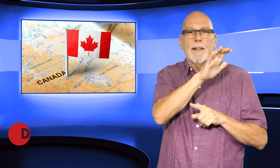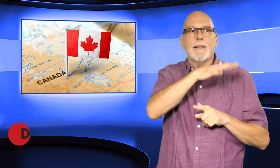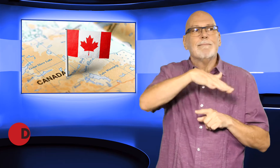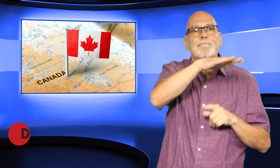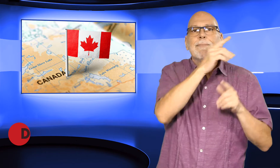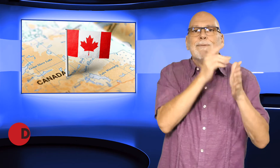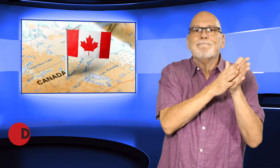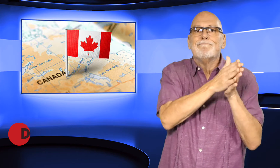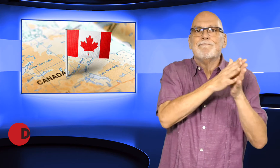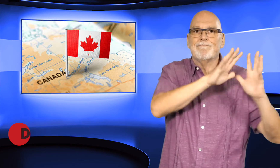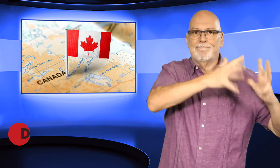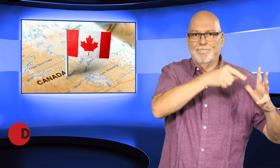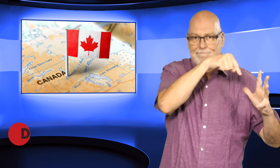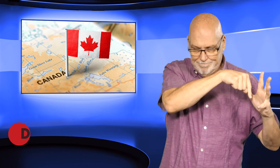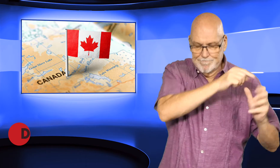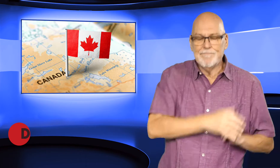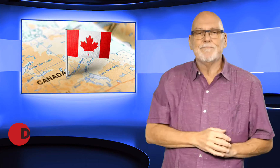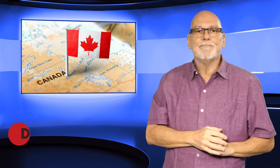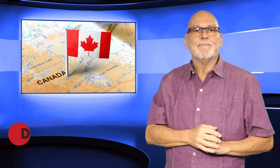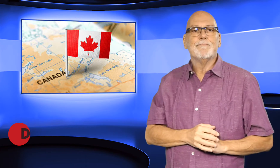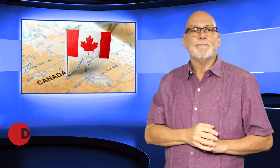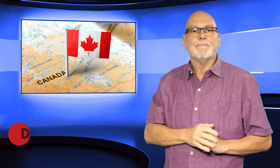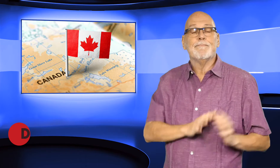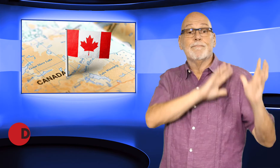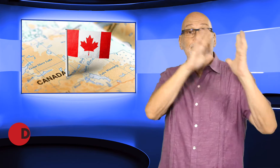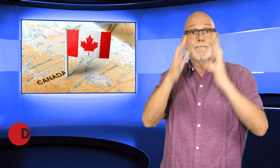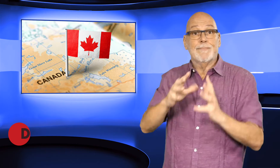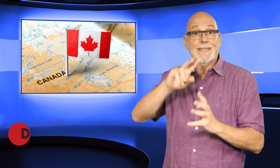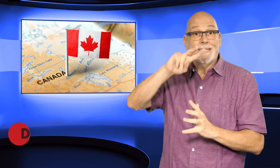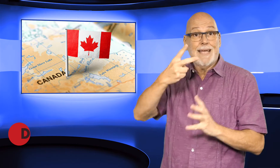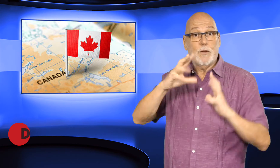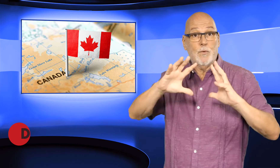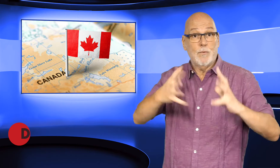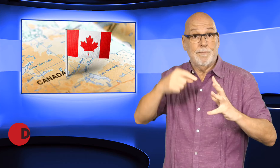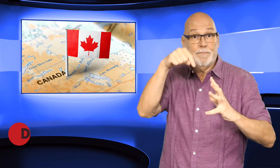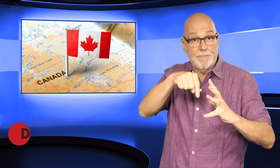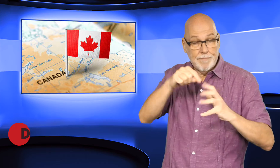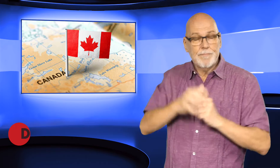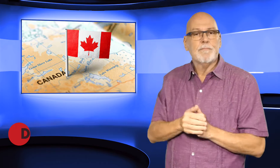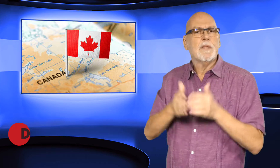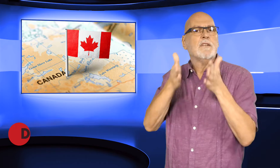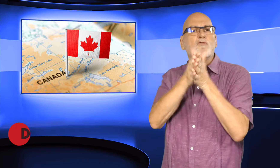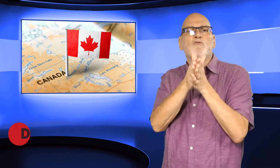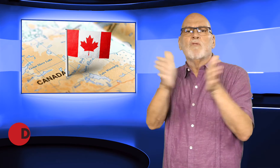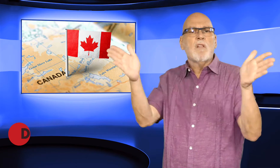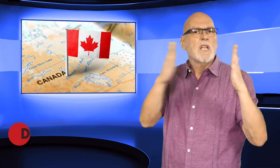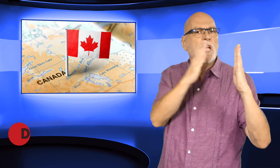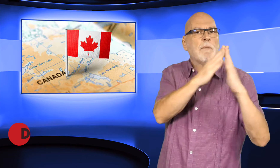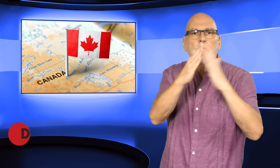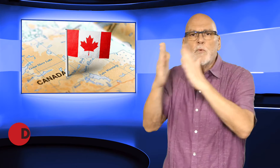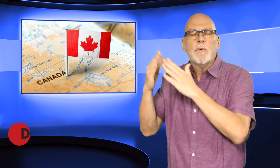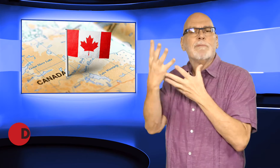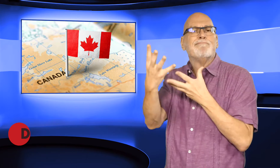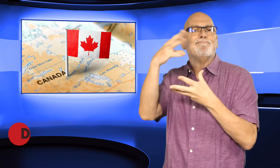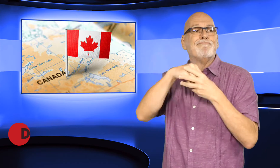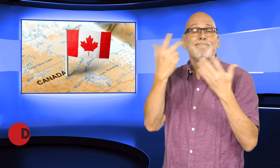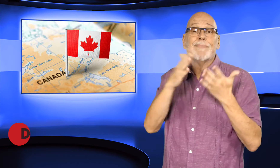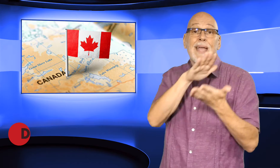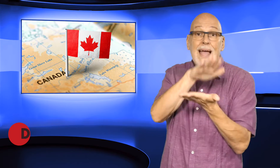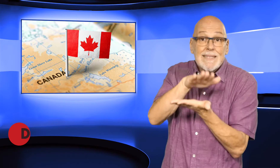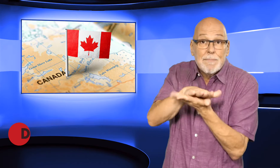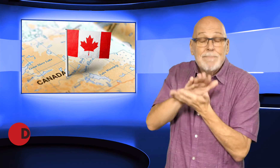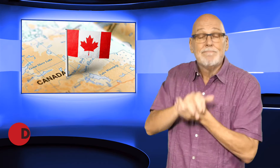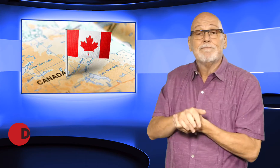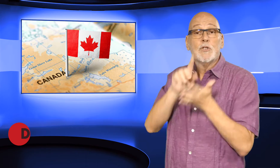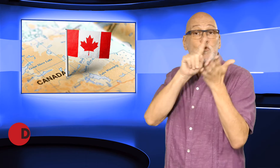and public interest groups, 2) general communities including academic,